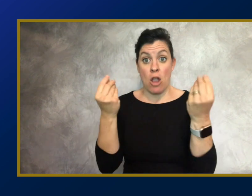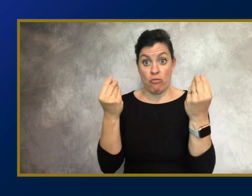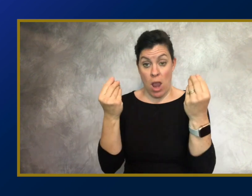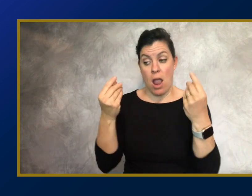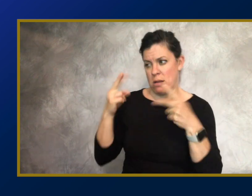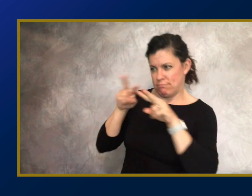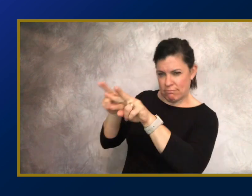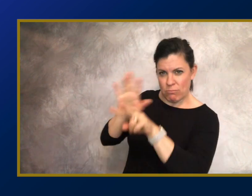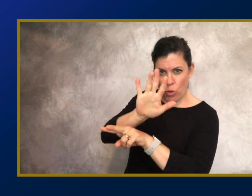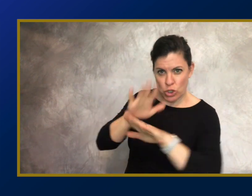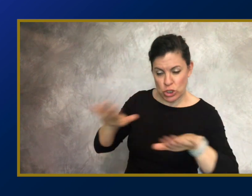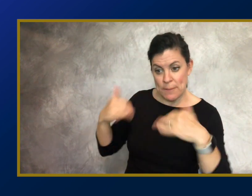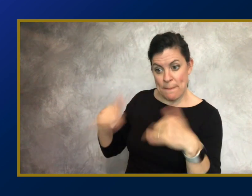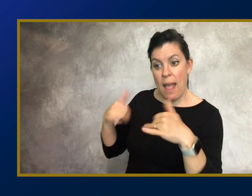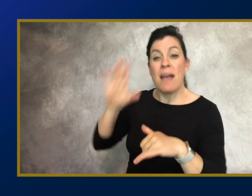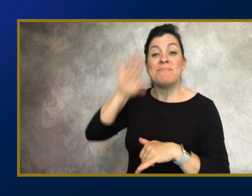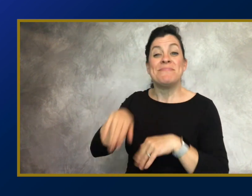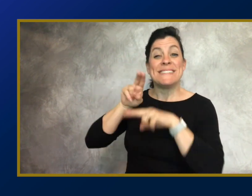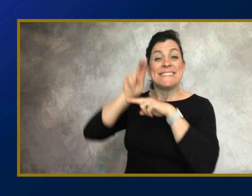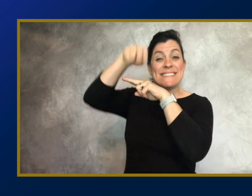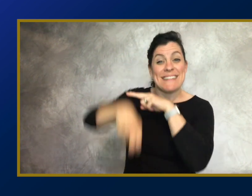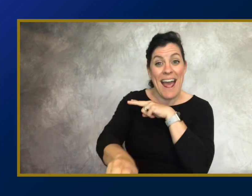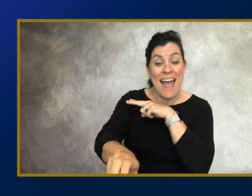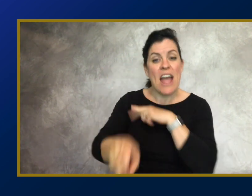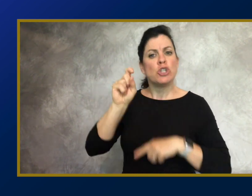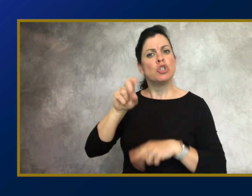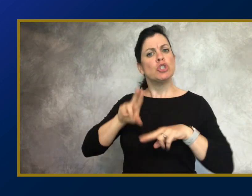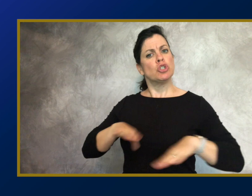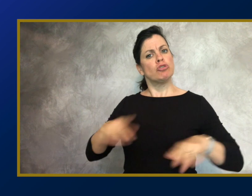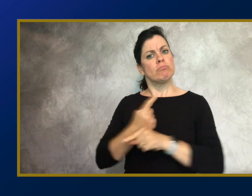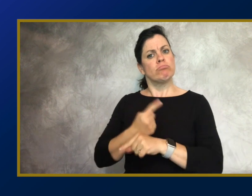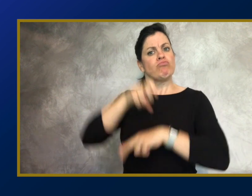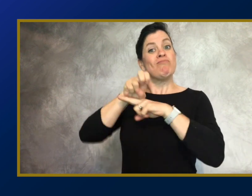when they go to slide down, they recline all the way back. They don't stay seated for the slide.